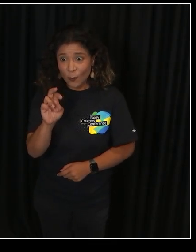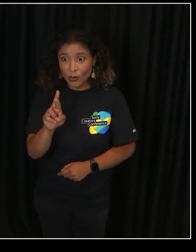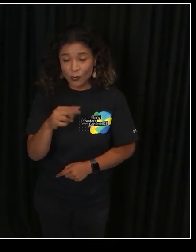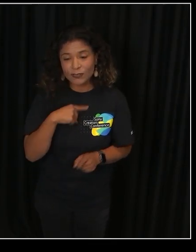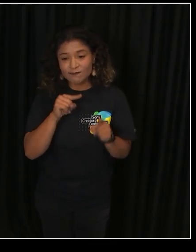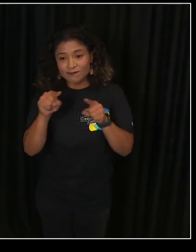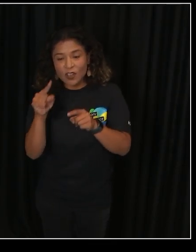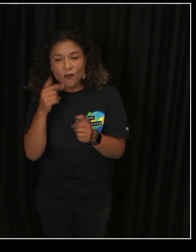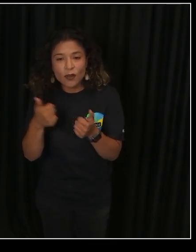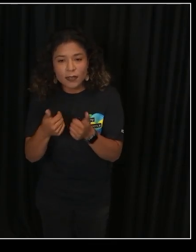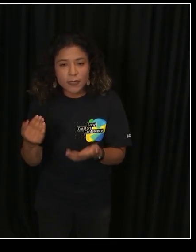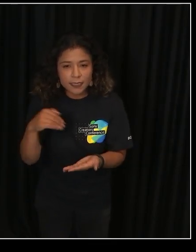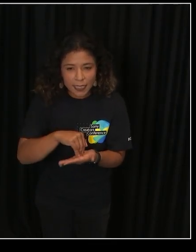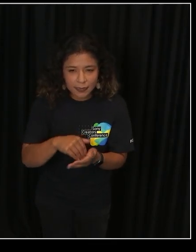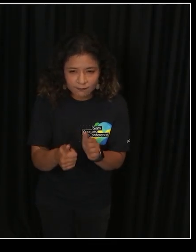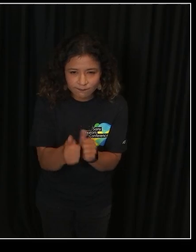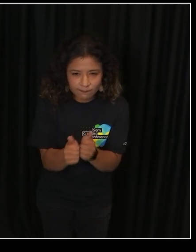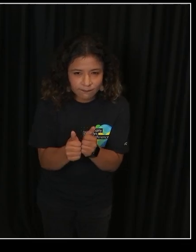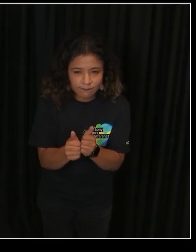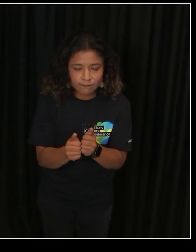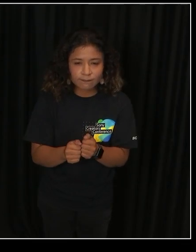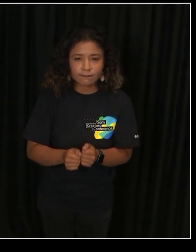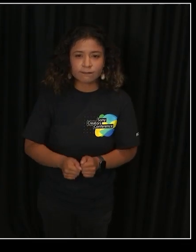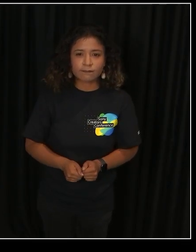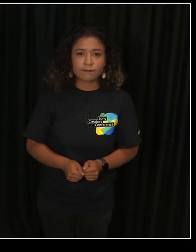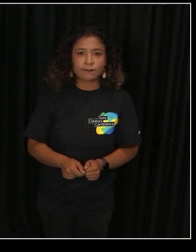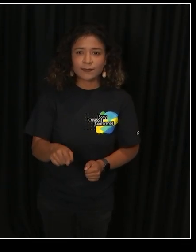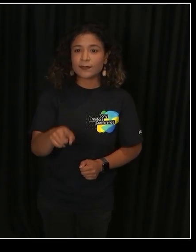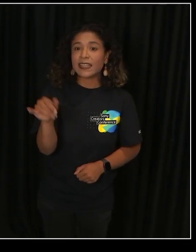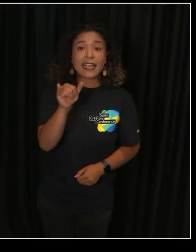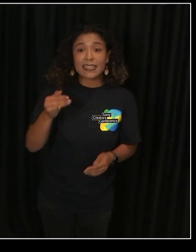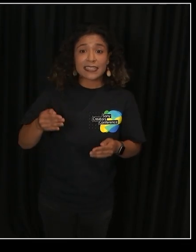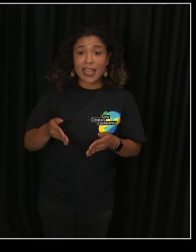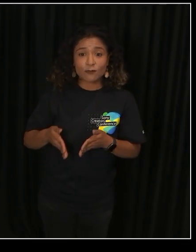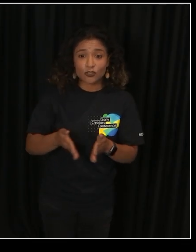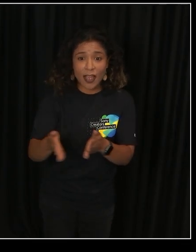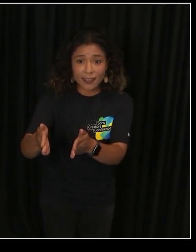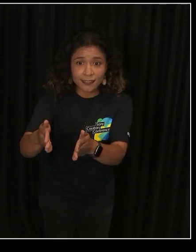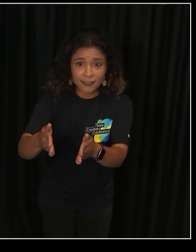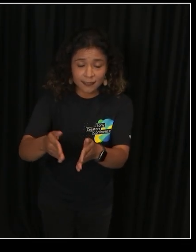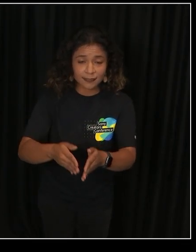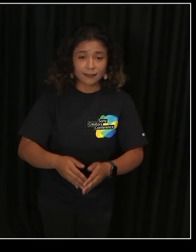I'll skip over that. So here now is the same track we just saw. Dragon Trail Seaside.